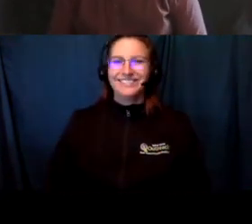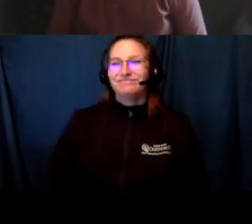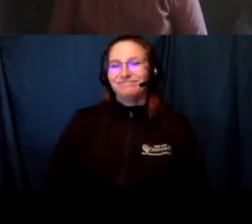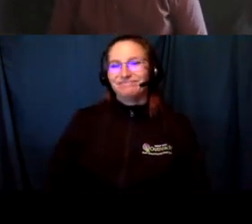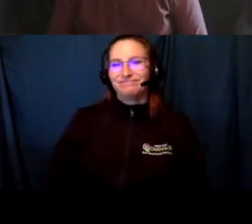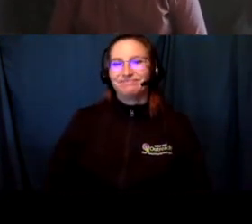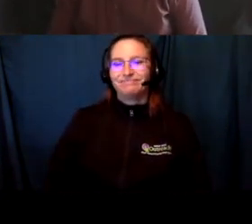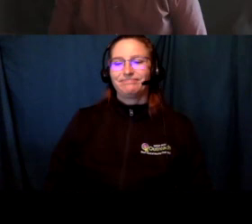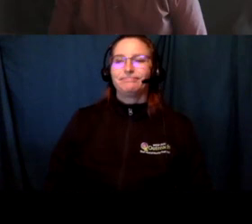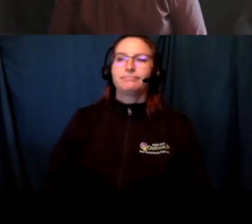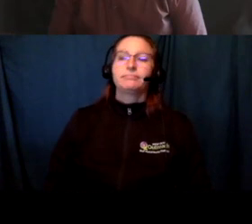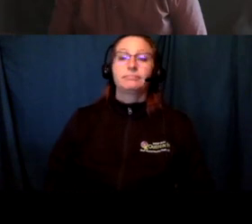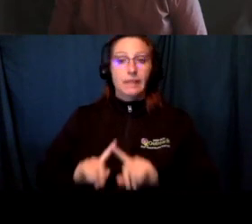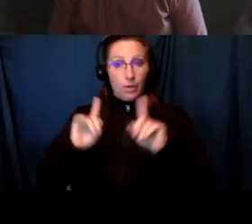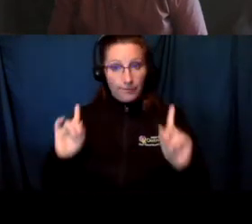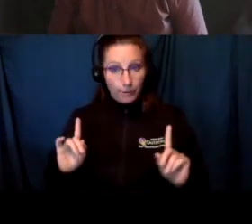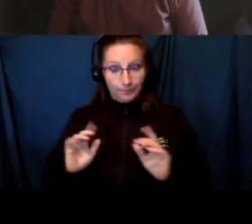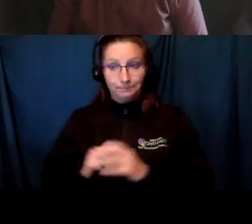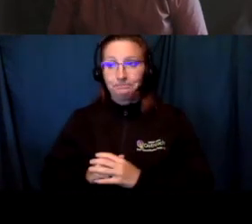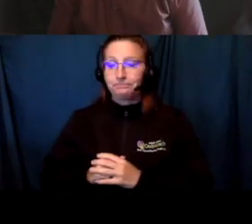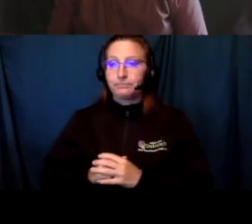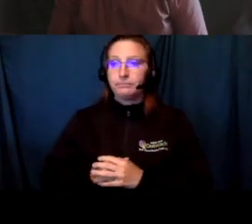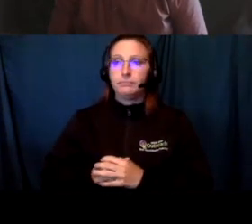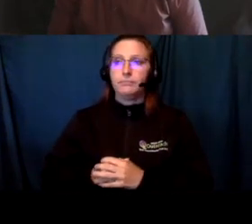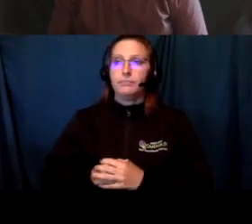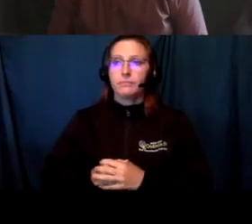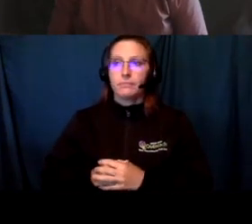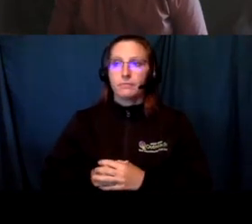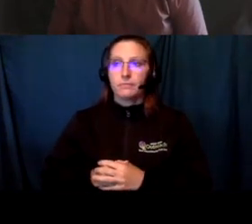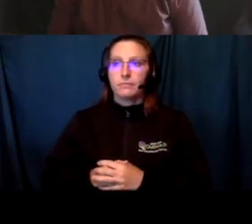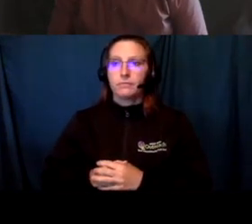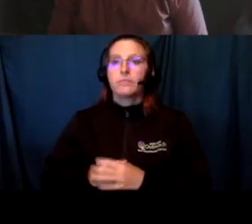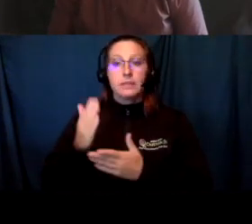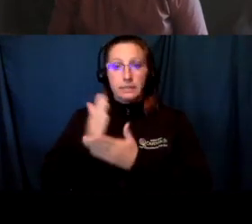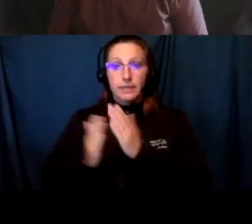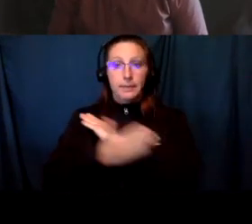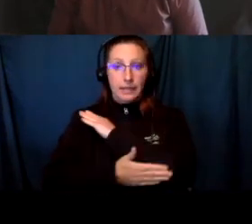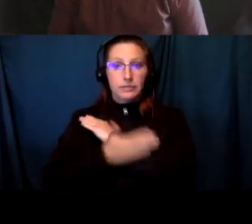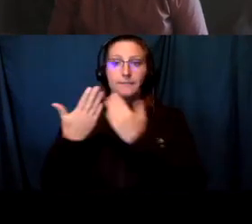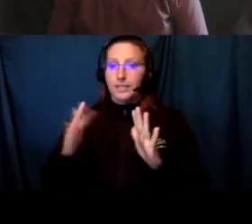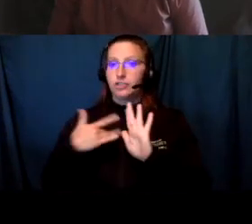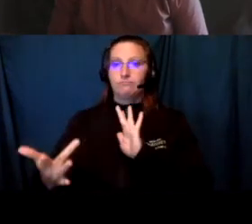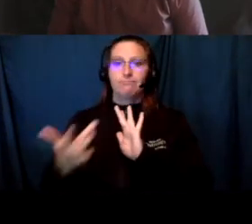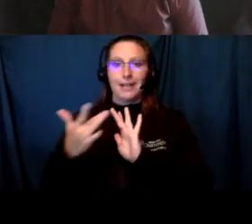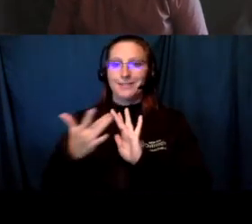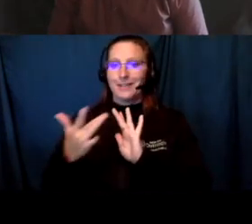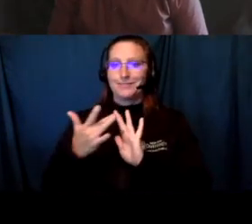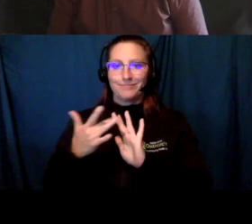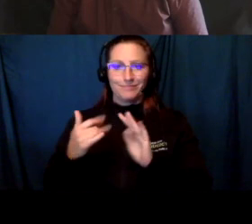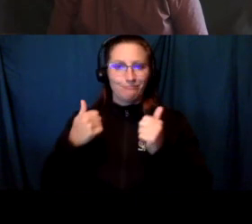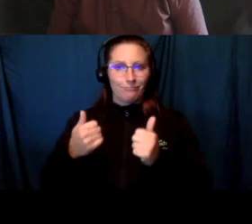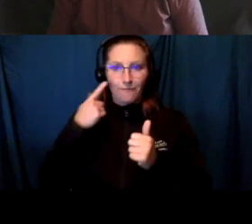But we've got people...some counties have already been contacting us for that kind of support so